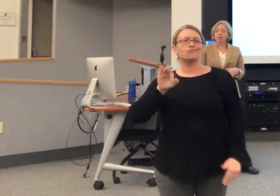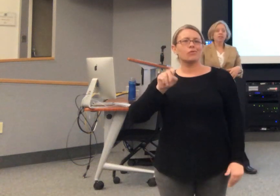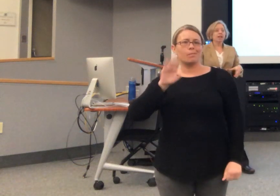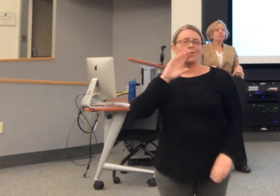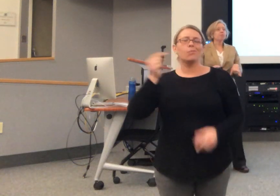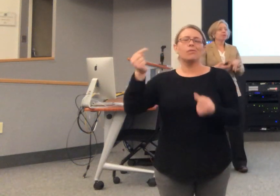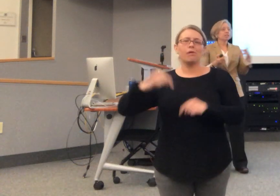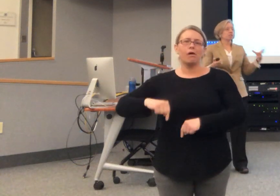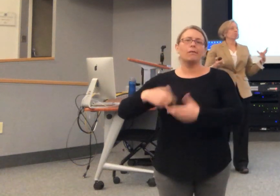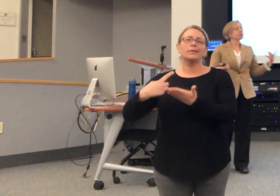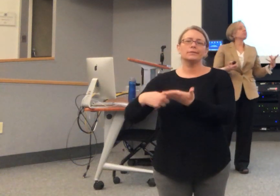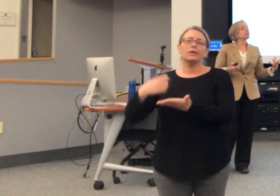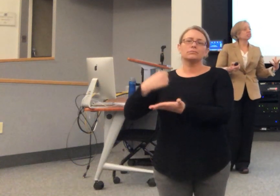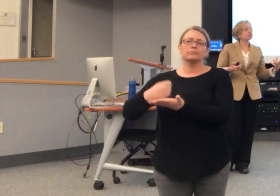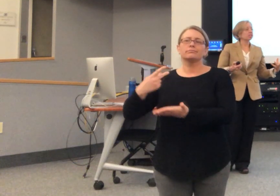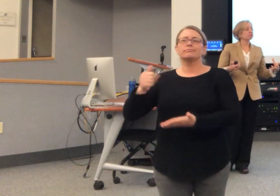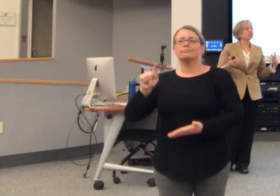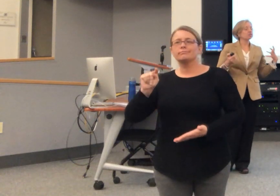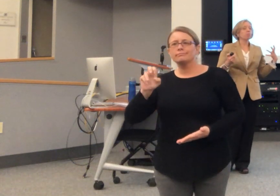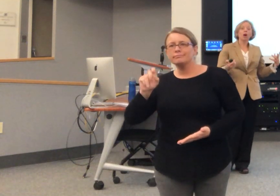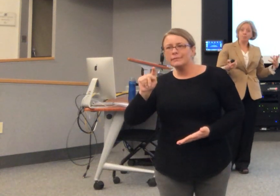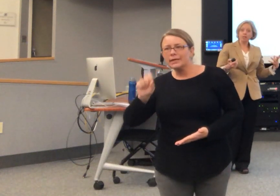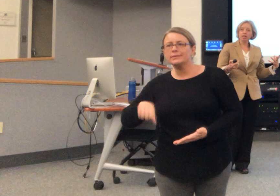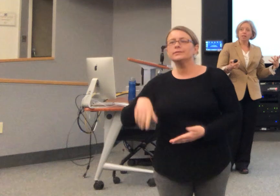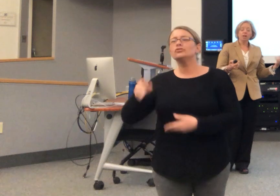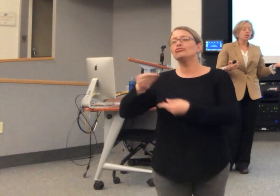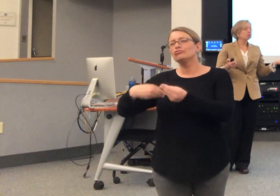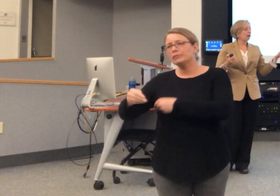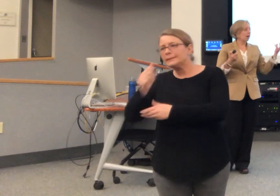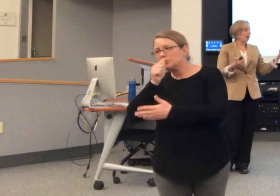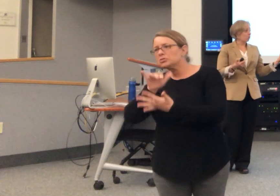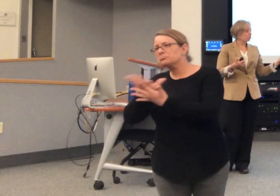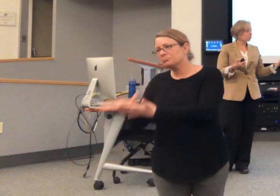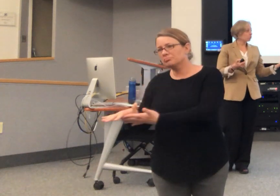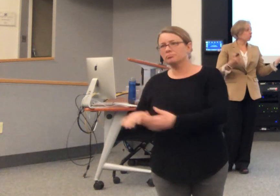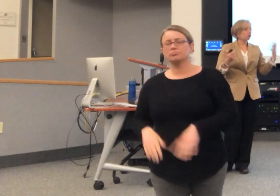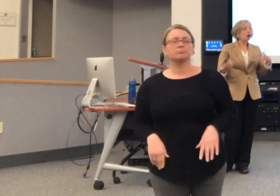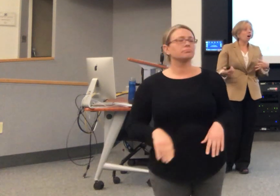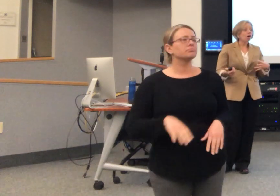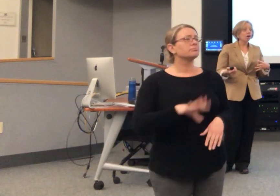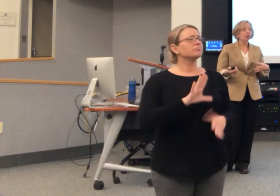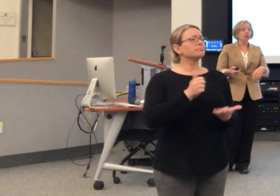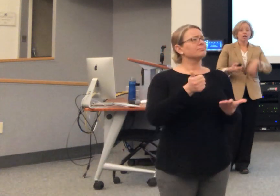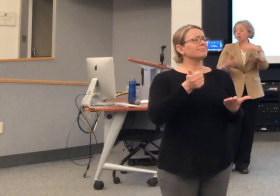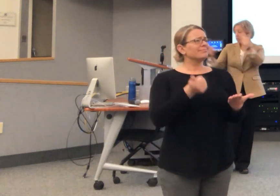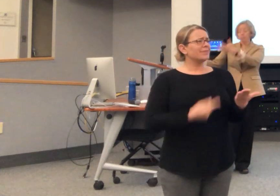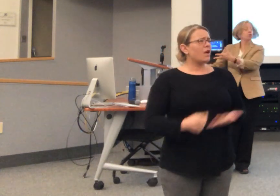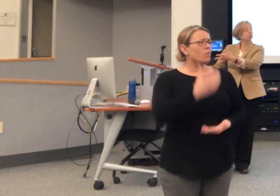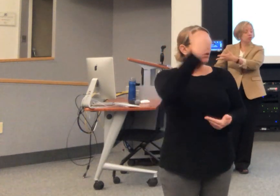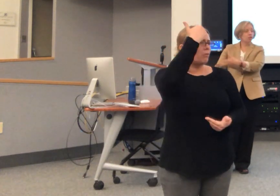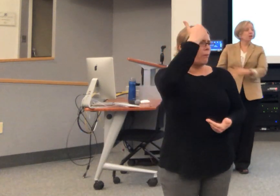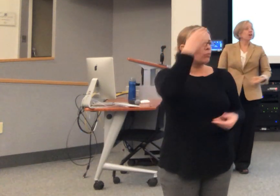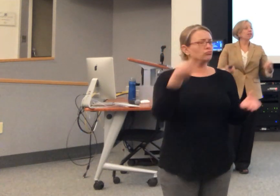Now I think everybody has a pretty instinctive sense of property. You have a house, a car, a computer.